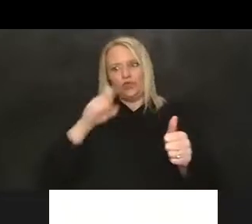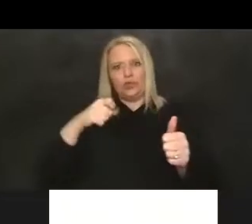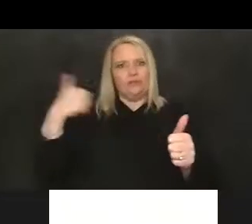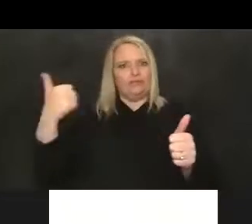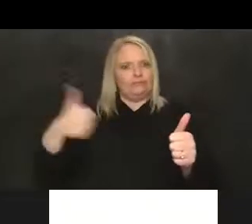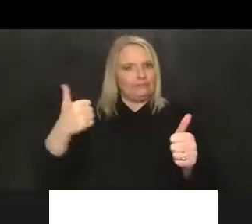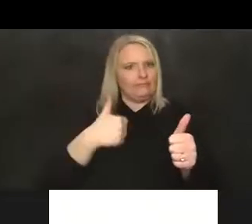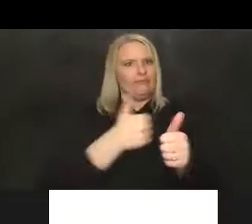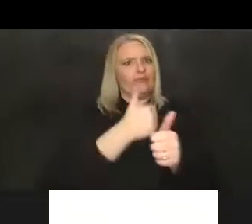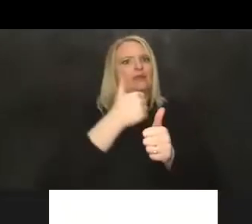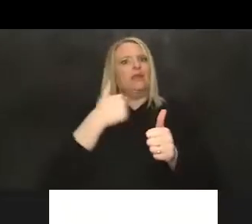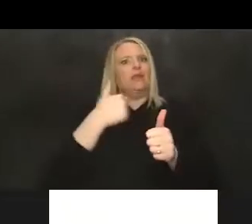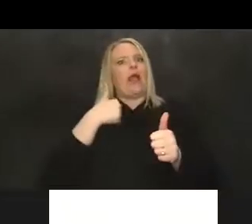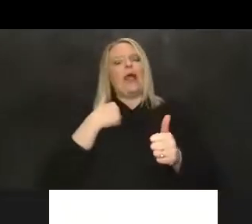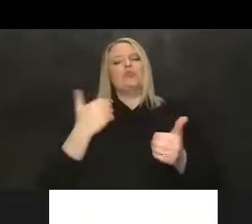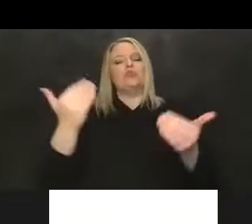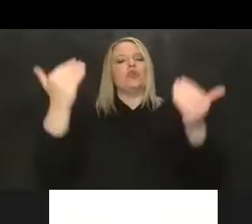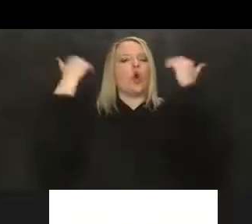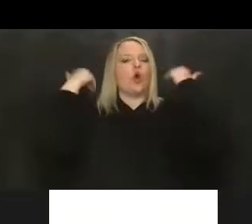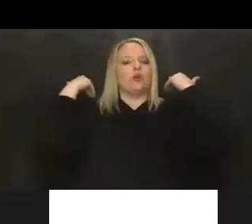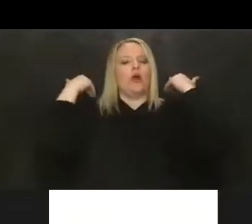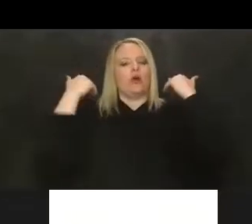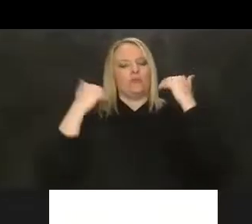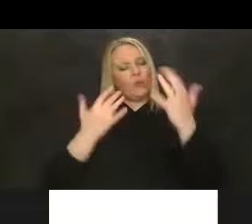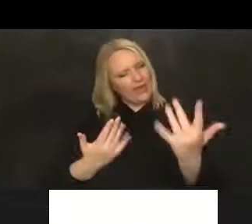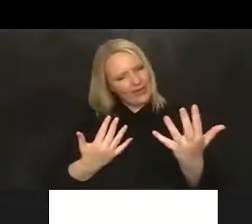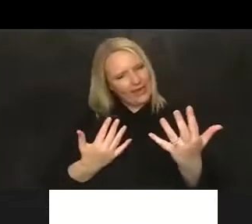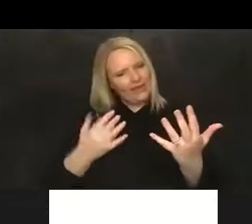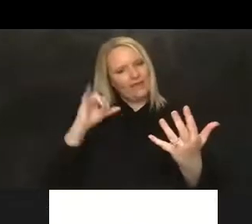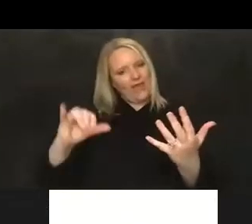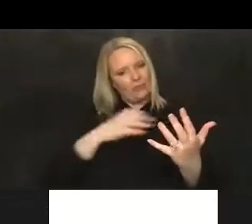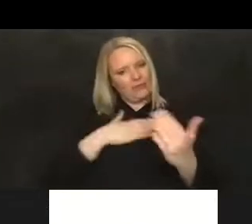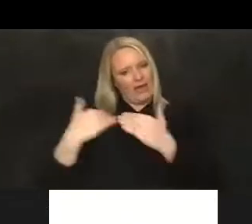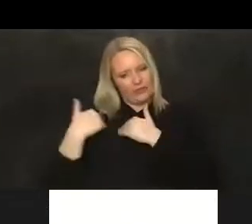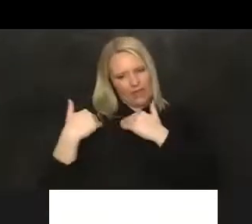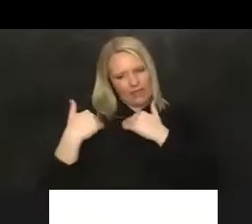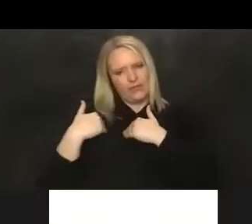was just overcome with, "Wait a minute, that was my job." I made sure we had parking spaces, I made